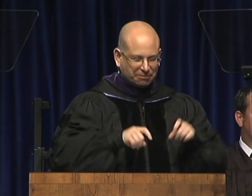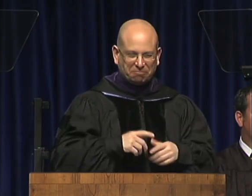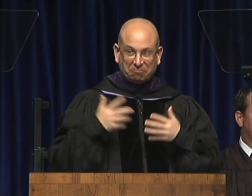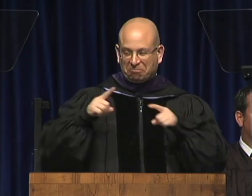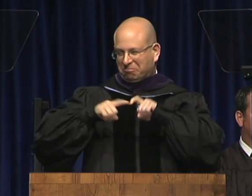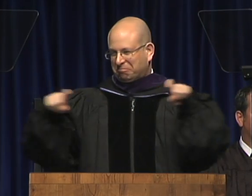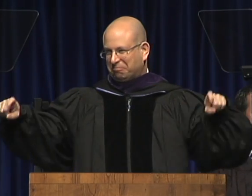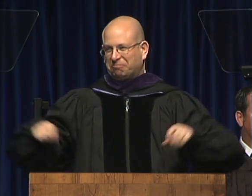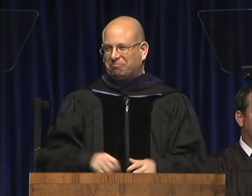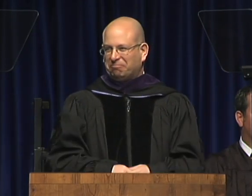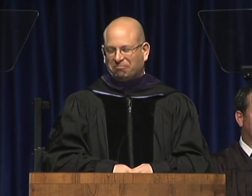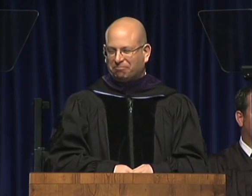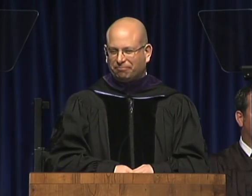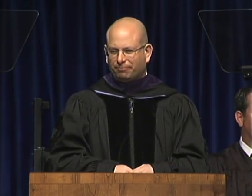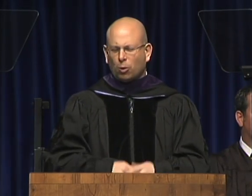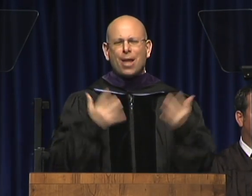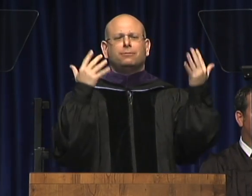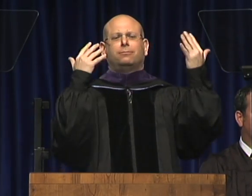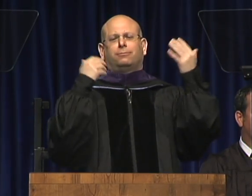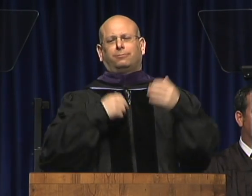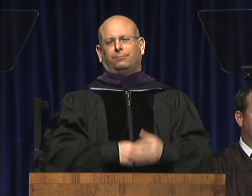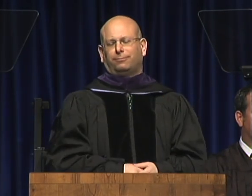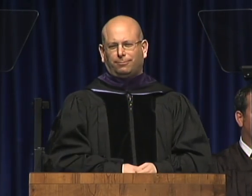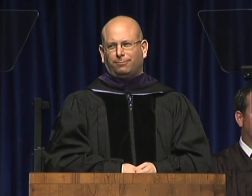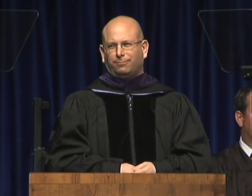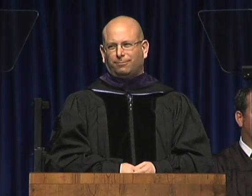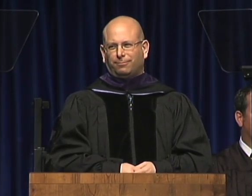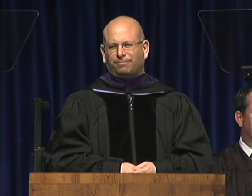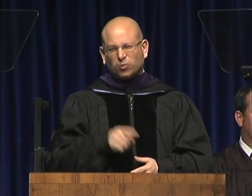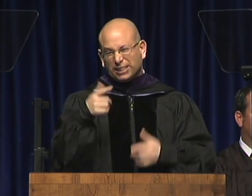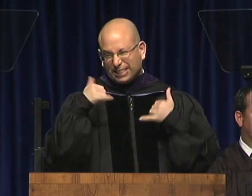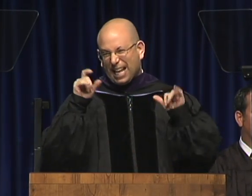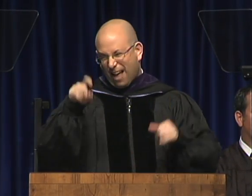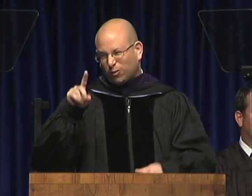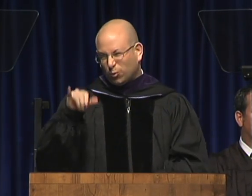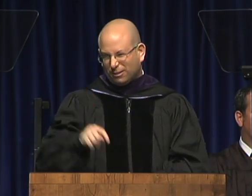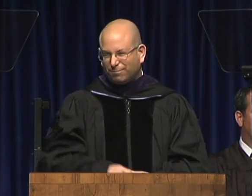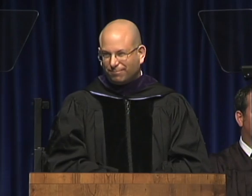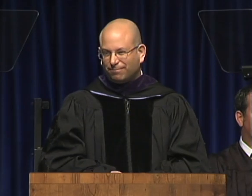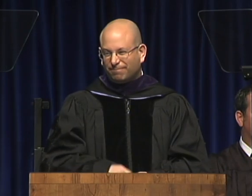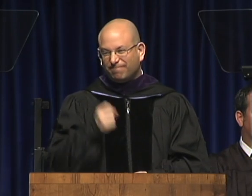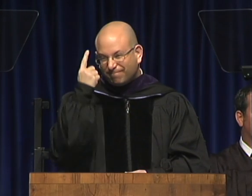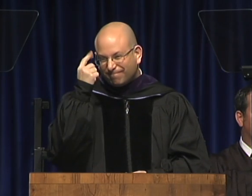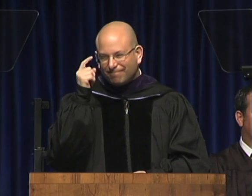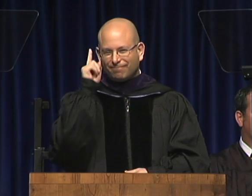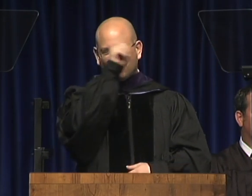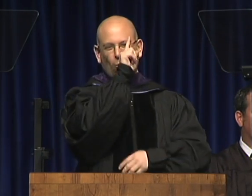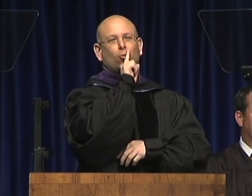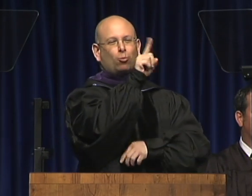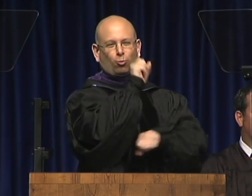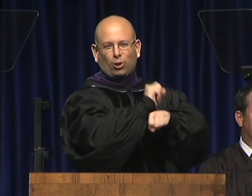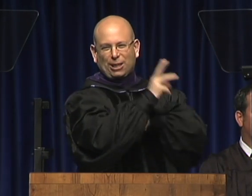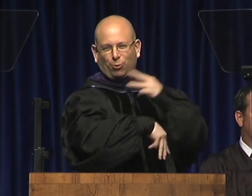or tests and whatnot. Oh, wait a minute. You actually still do have to do all of that.